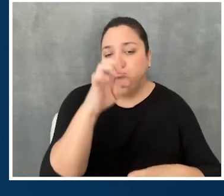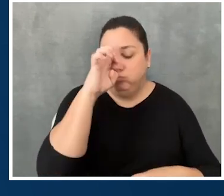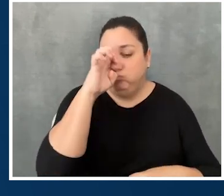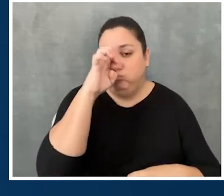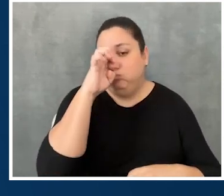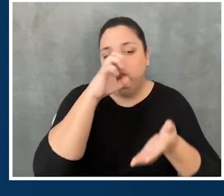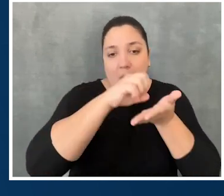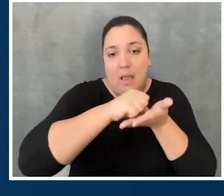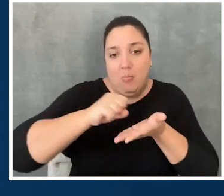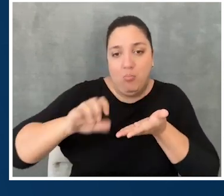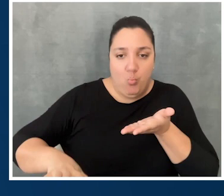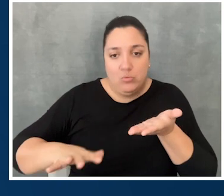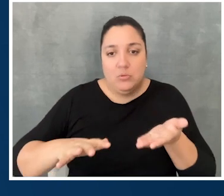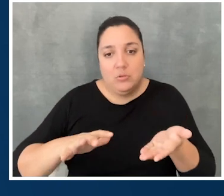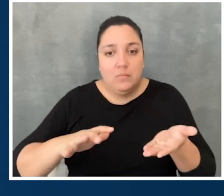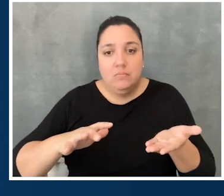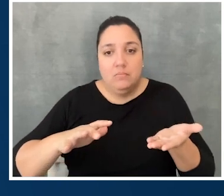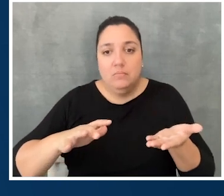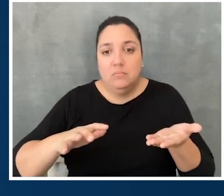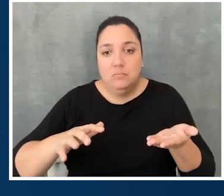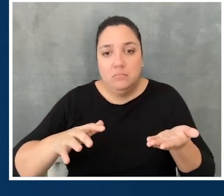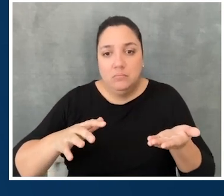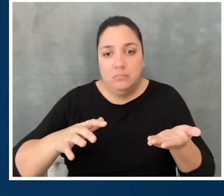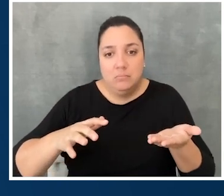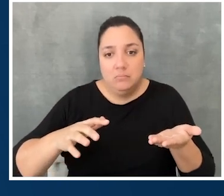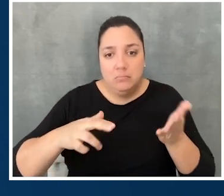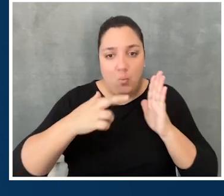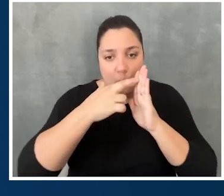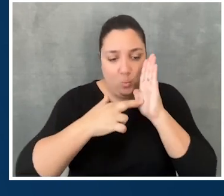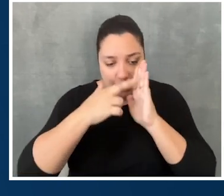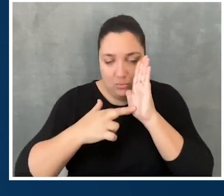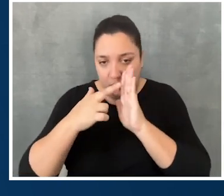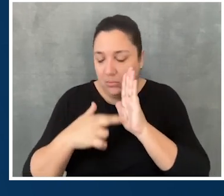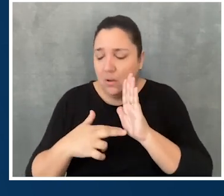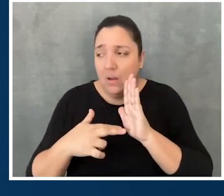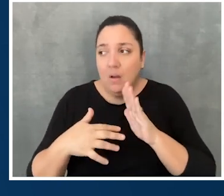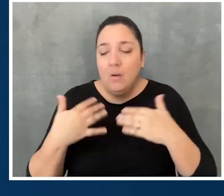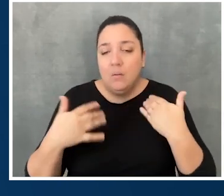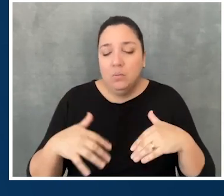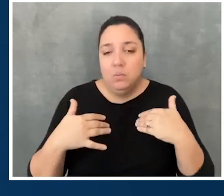And that is very problematic because people are